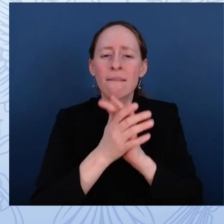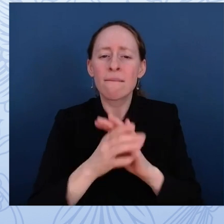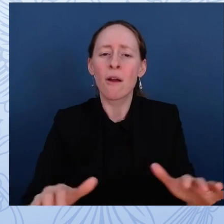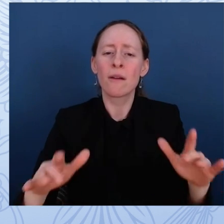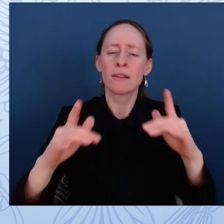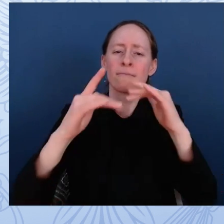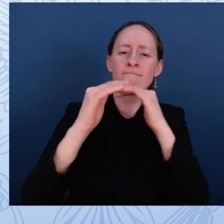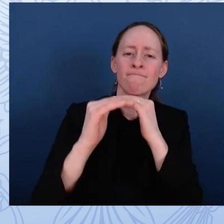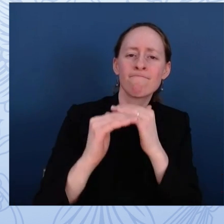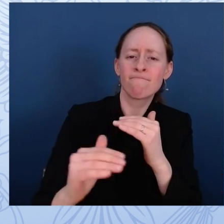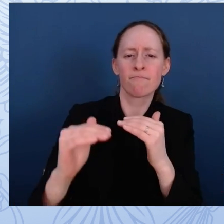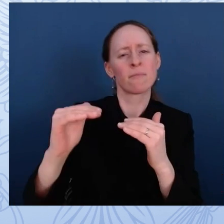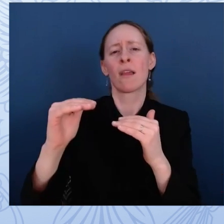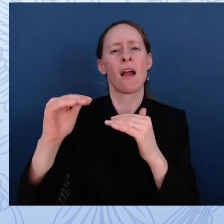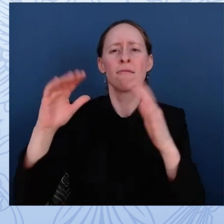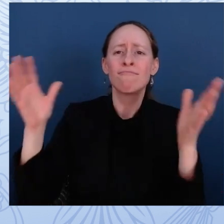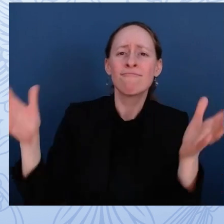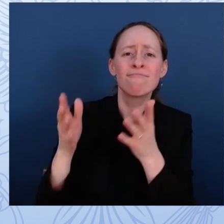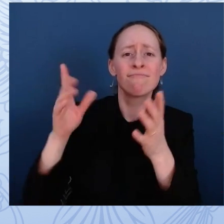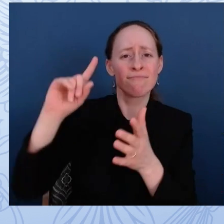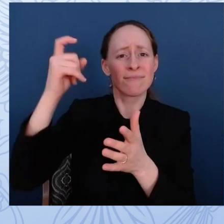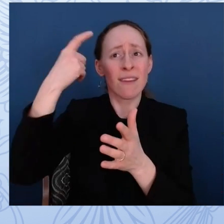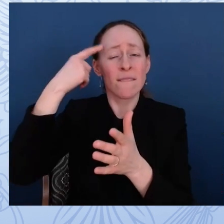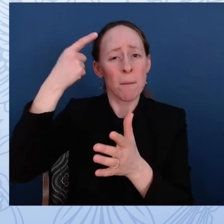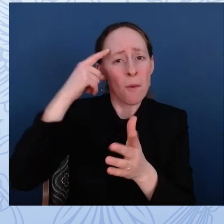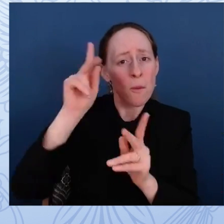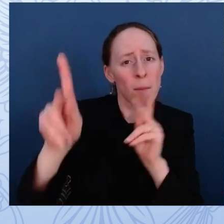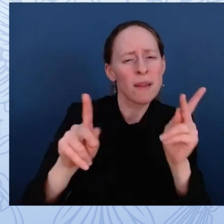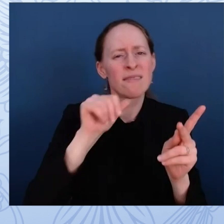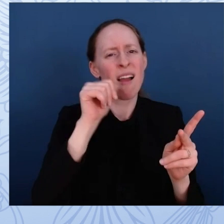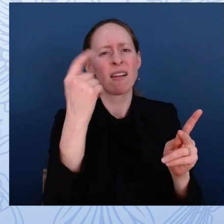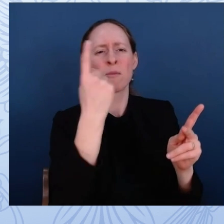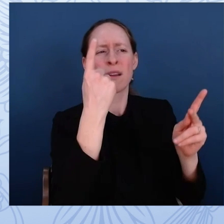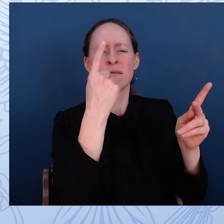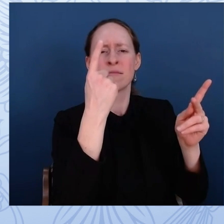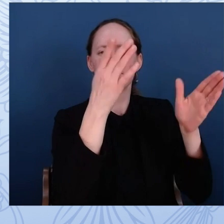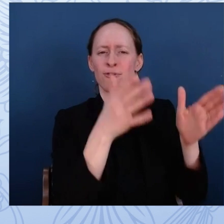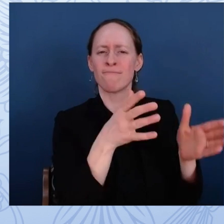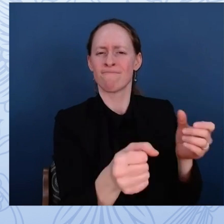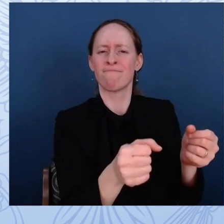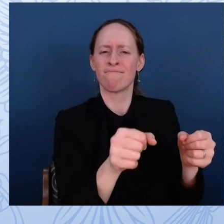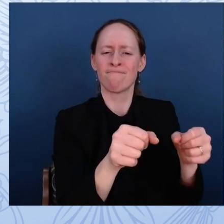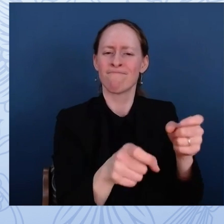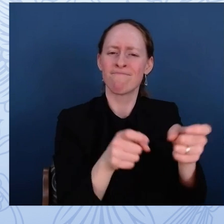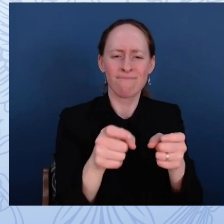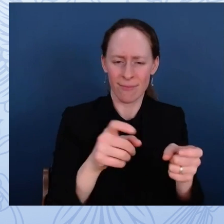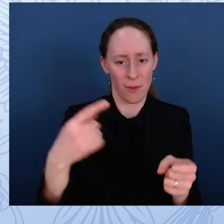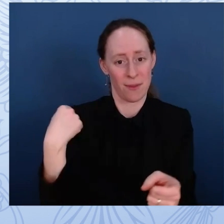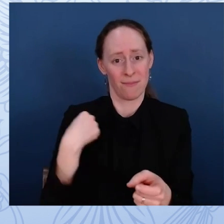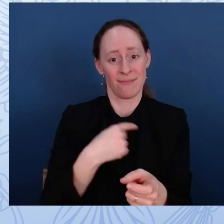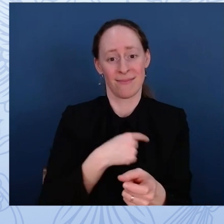President Biden and I are honored to welcome Prime Minister and Mrs. Kishida to the United States